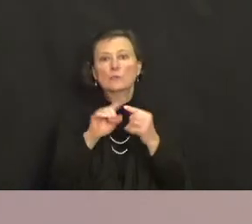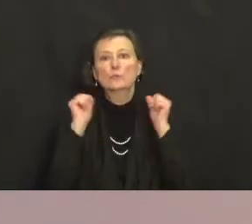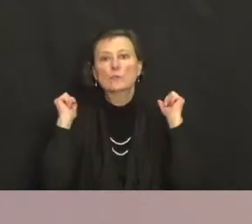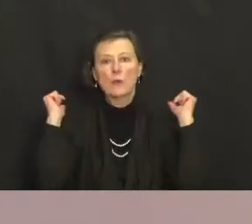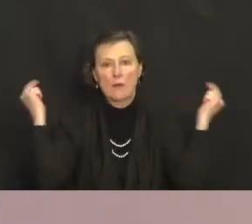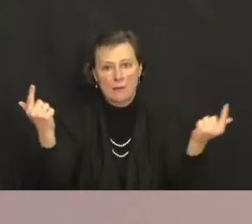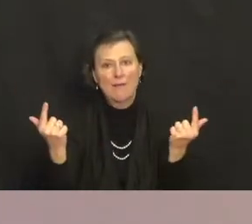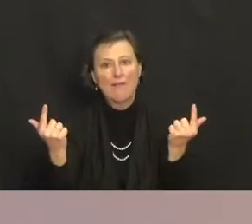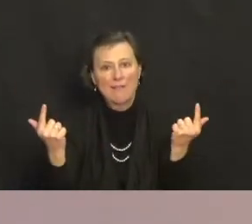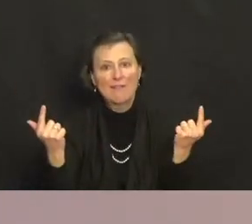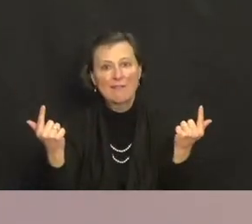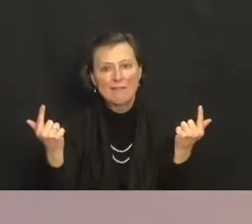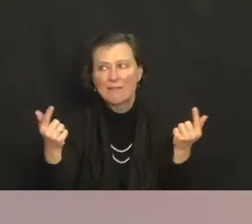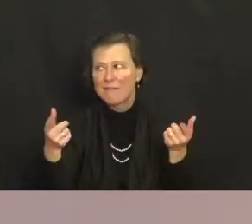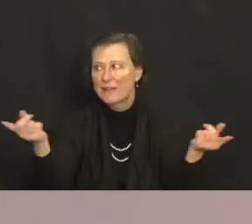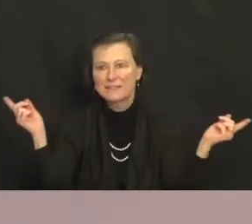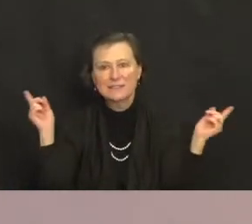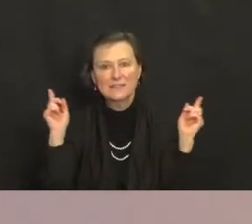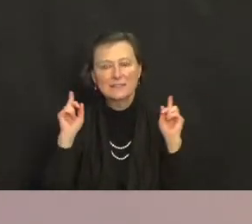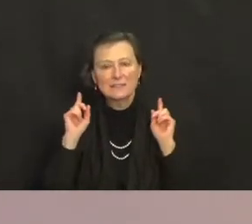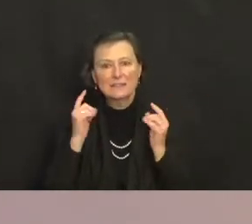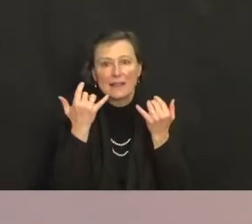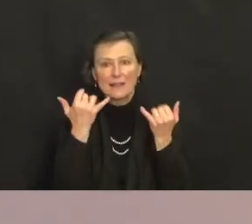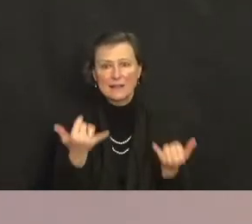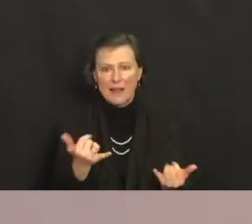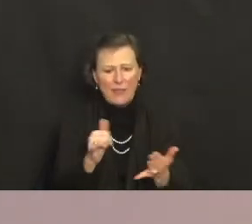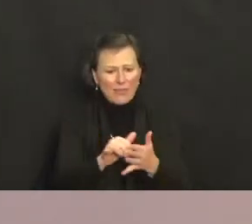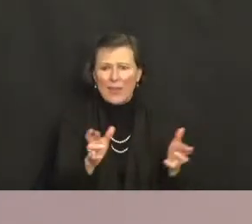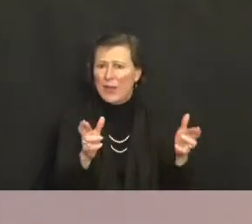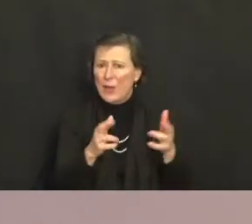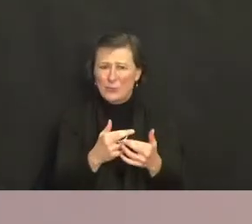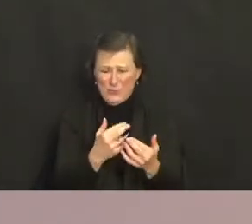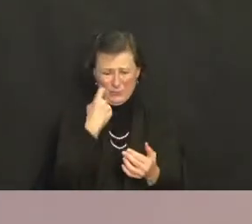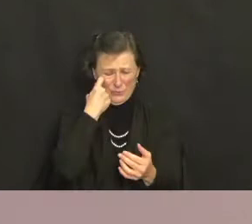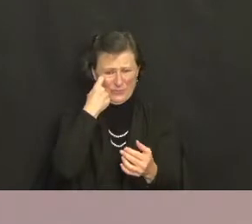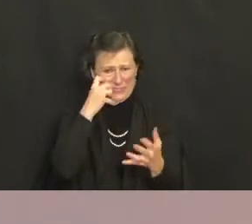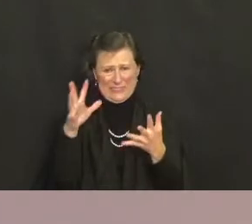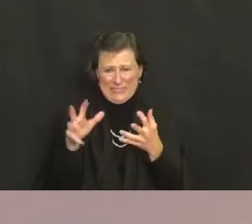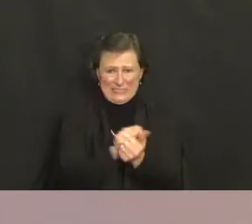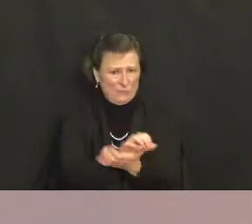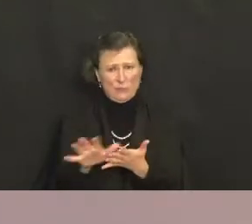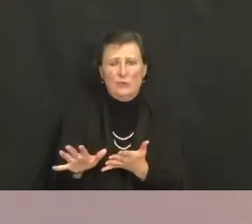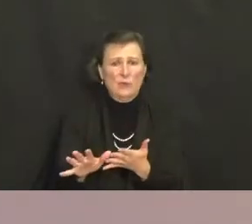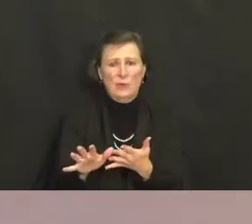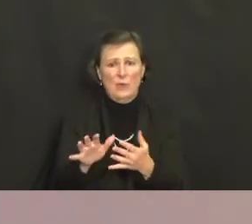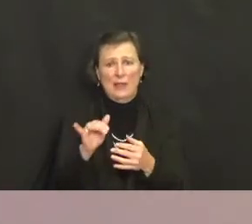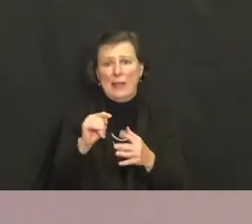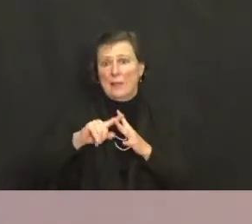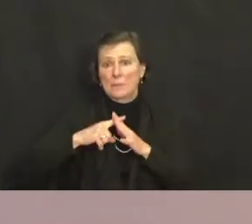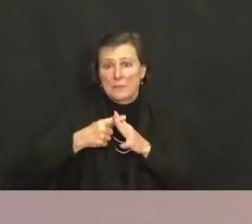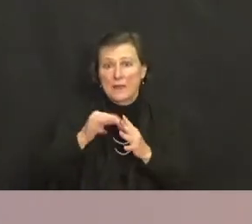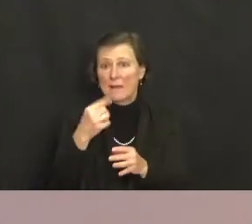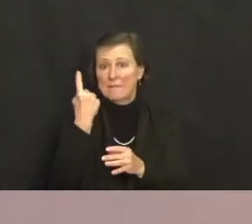And, that room has now been desecrated at the instigation of someone who has served